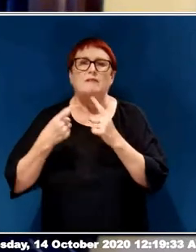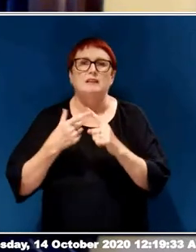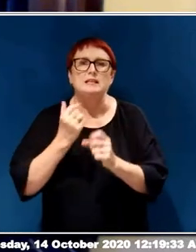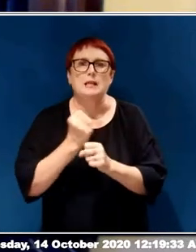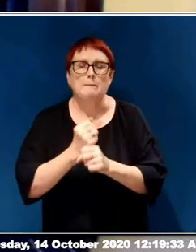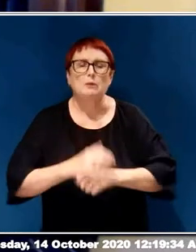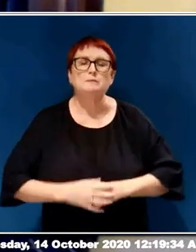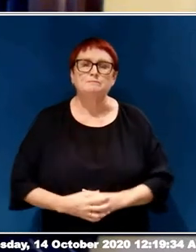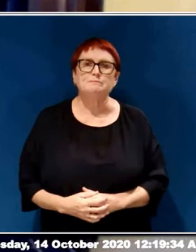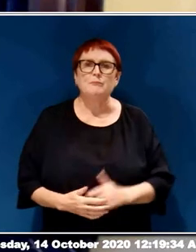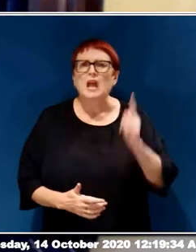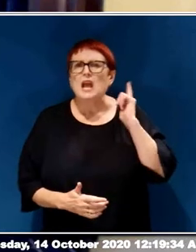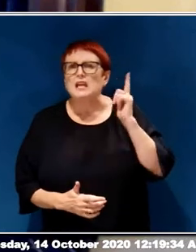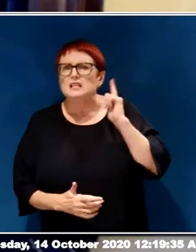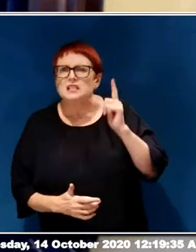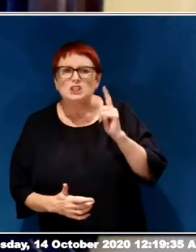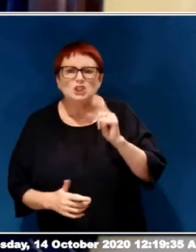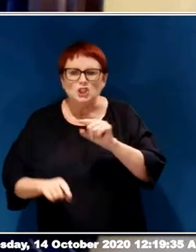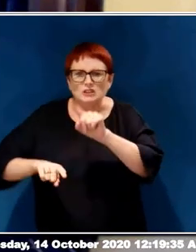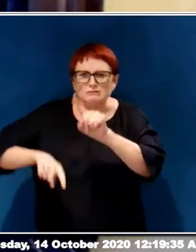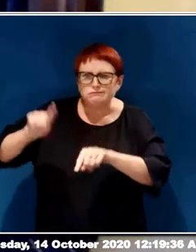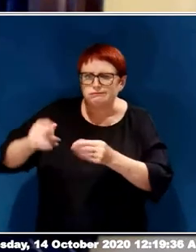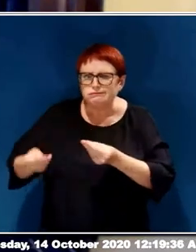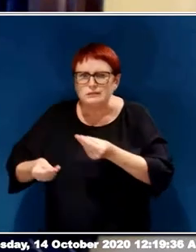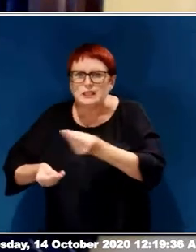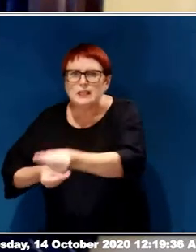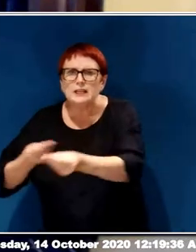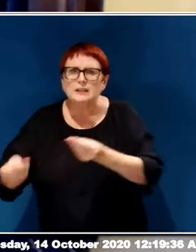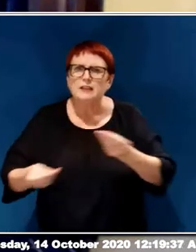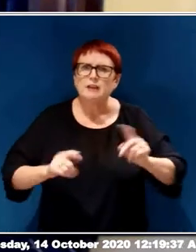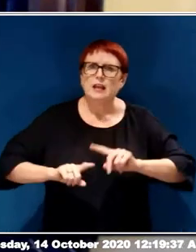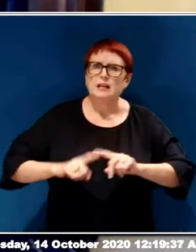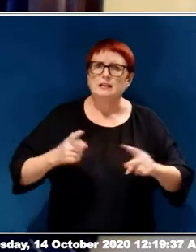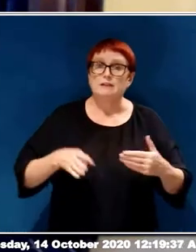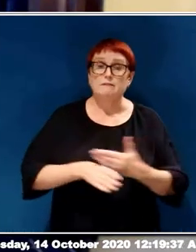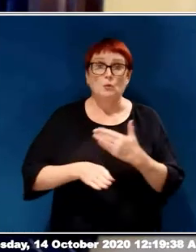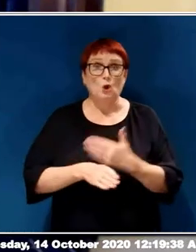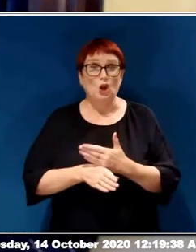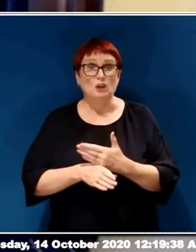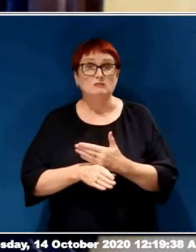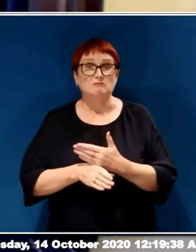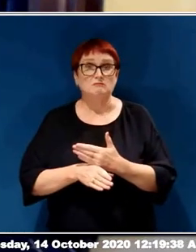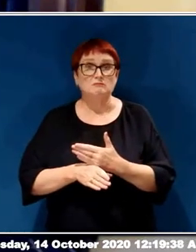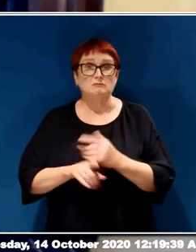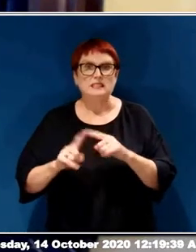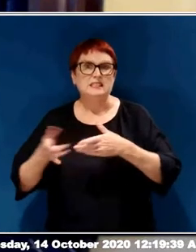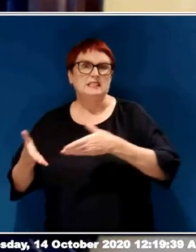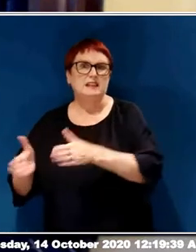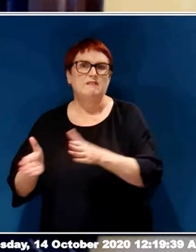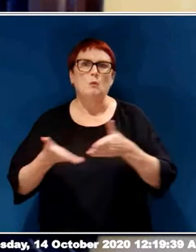content to students in a variety of different ways, to provide a number of